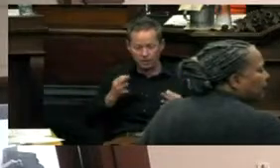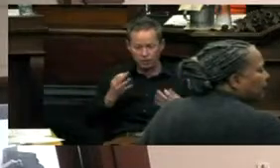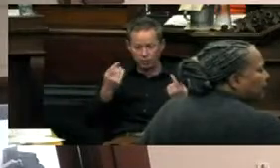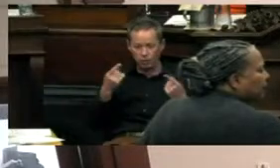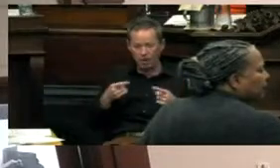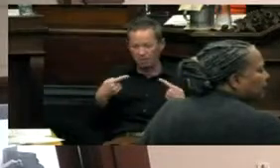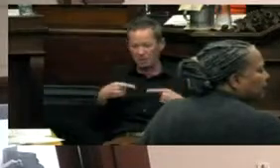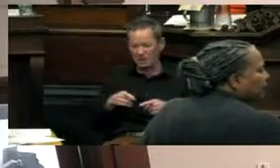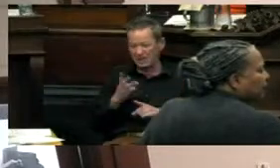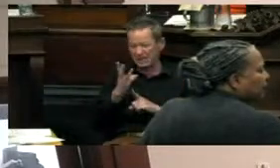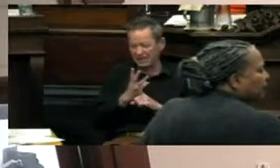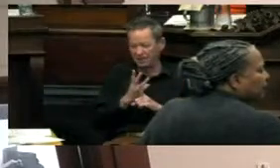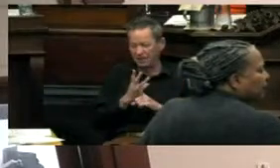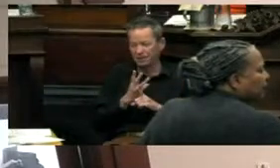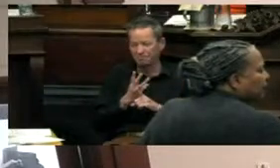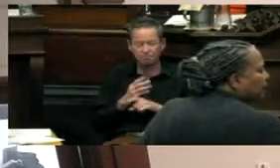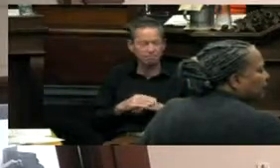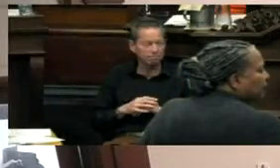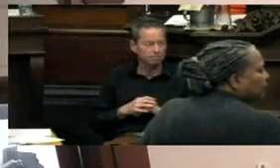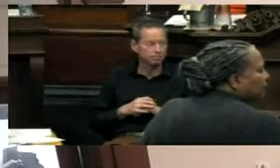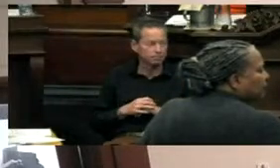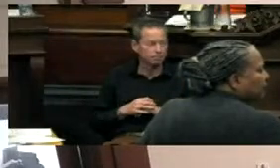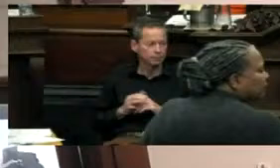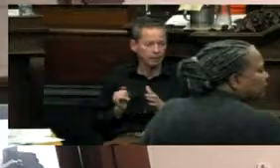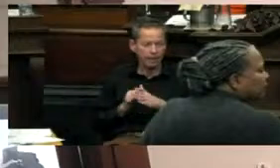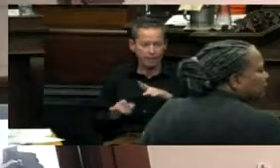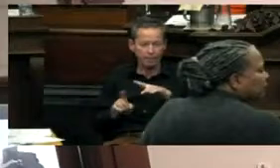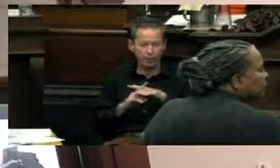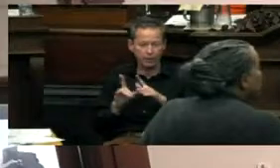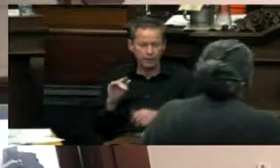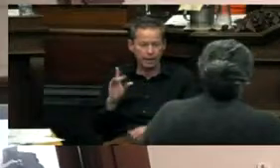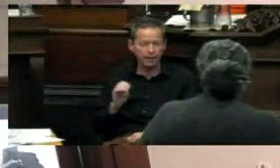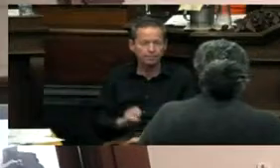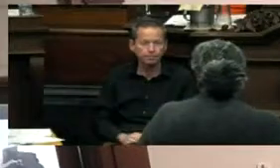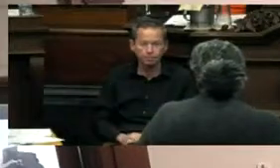relatively soon. So I would think that there would be a decision from the court within